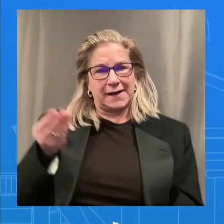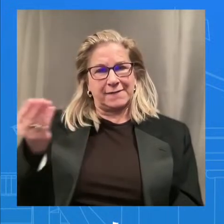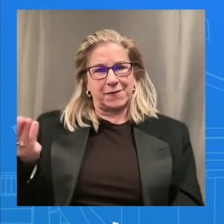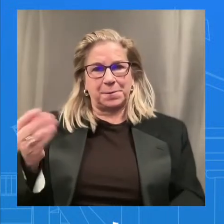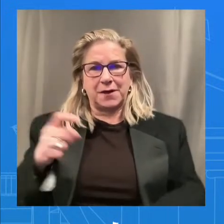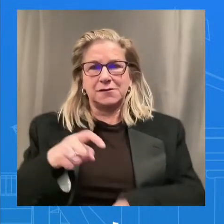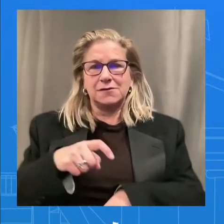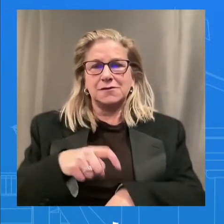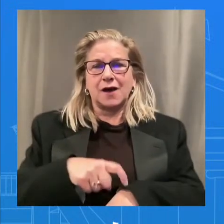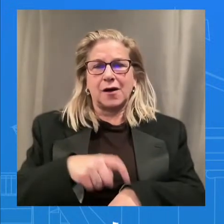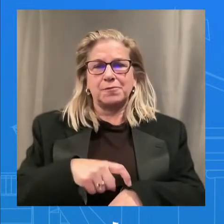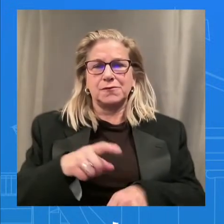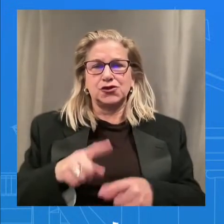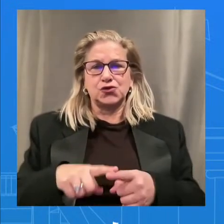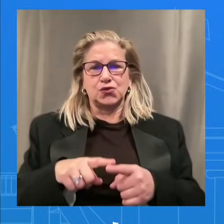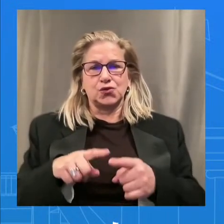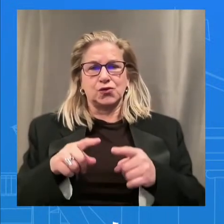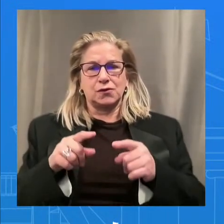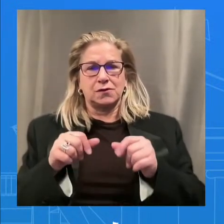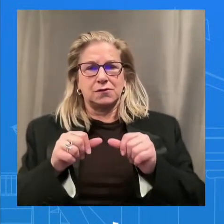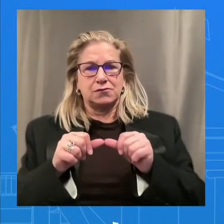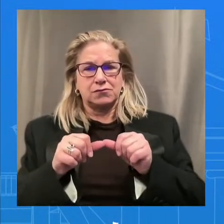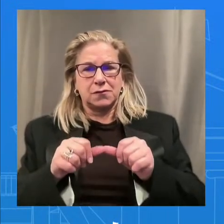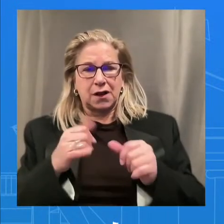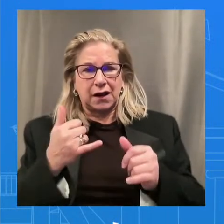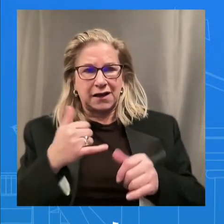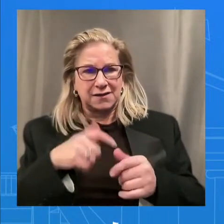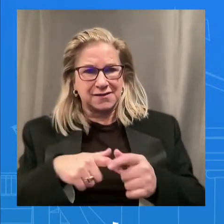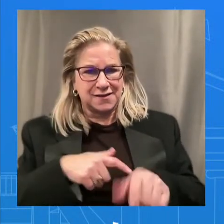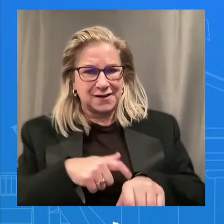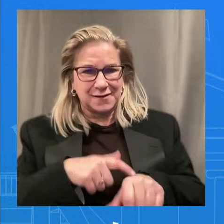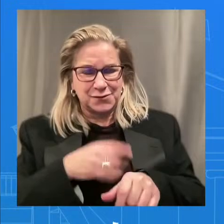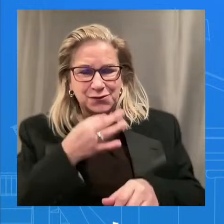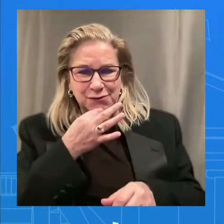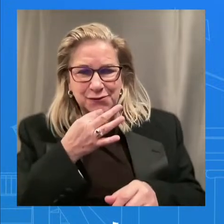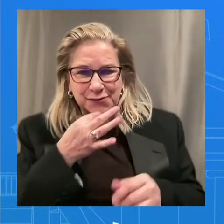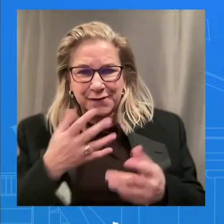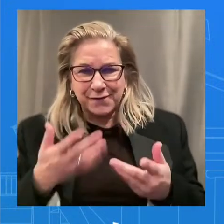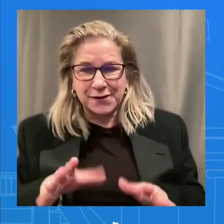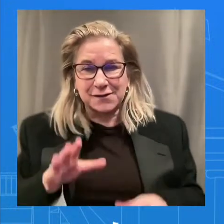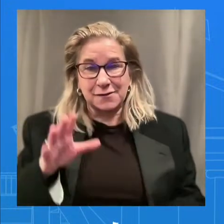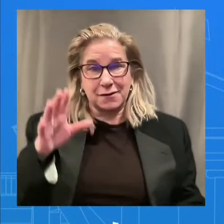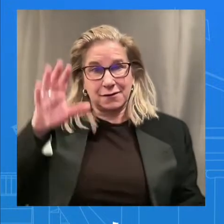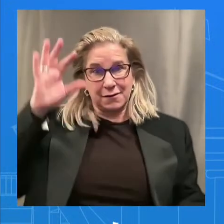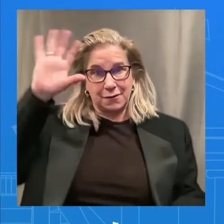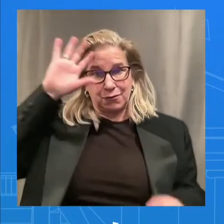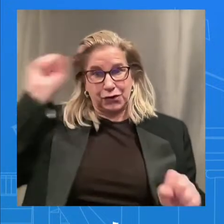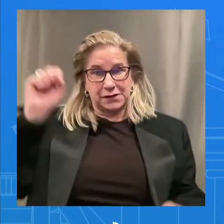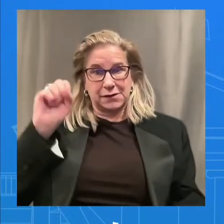to give his final speech on foreign policy. So, trying to figure out what’s the best thing to do here.